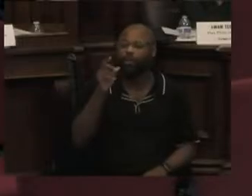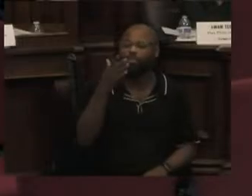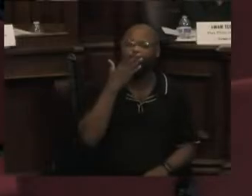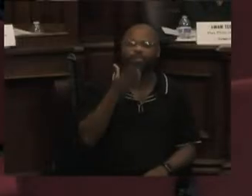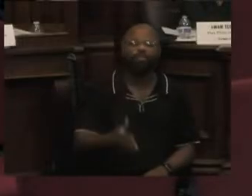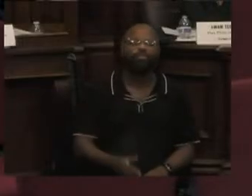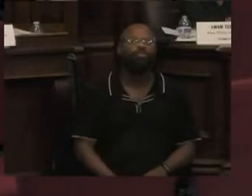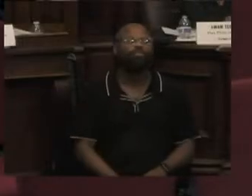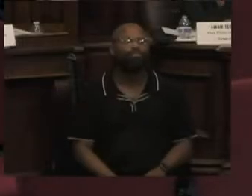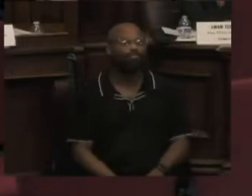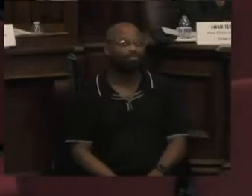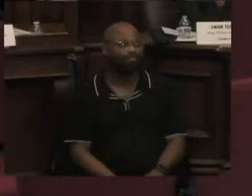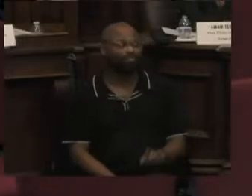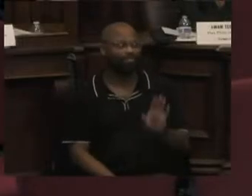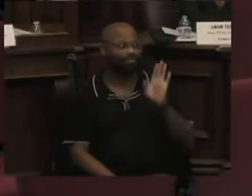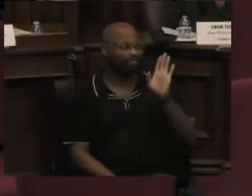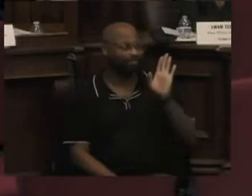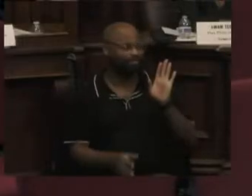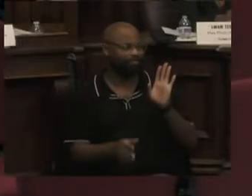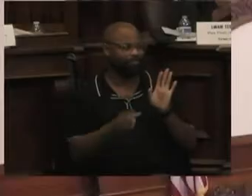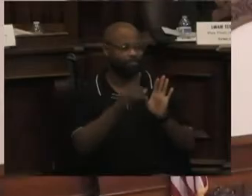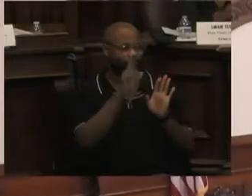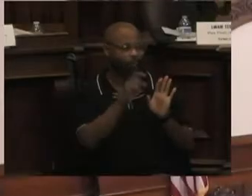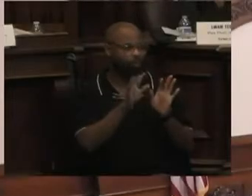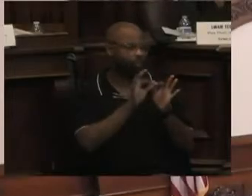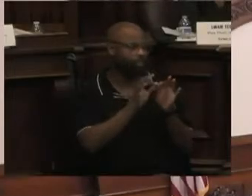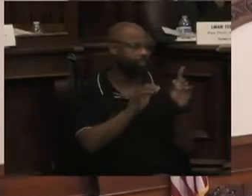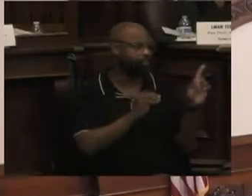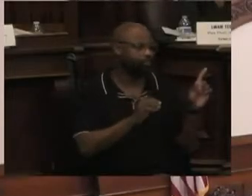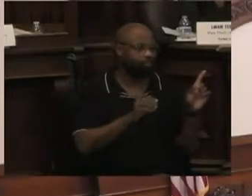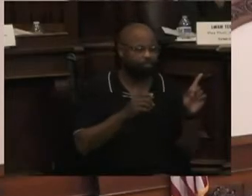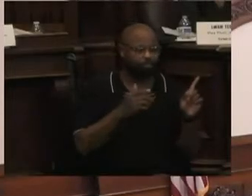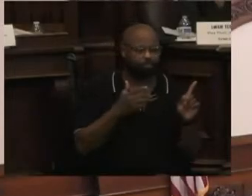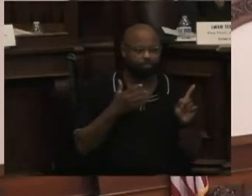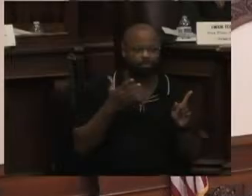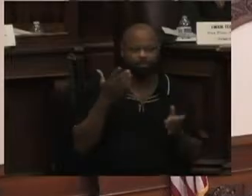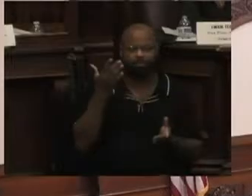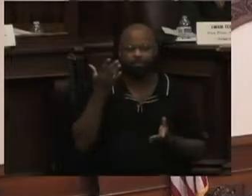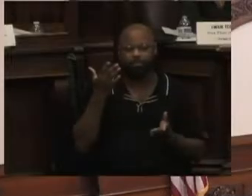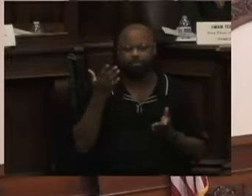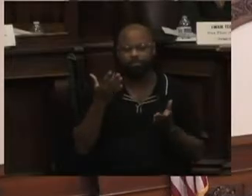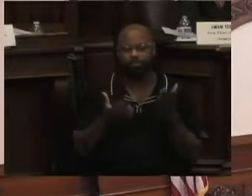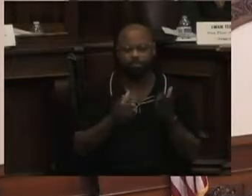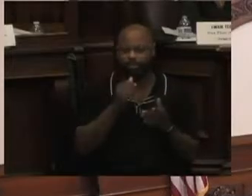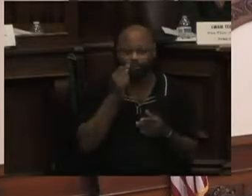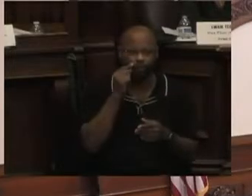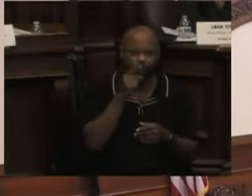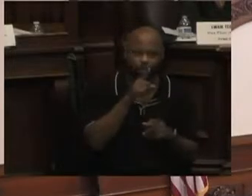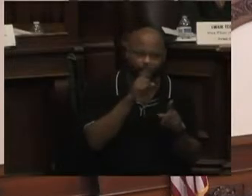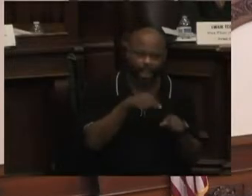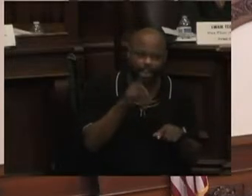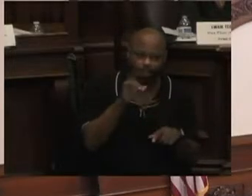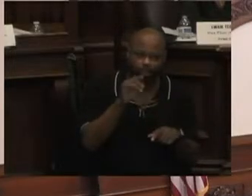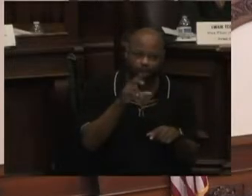just pick the laptop up from there. You're welcome. I have a